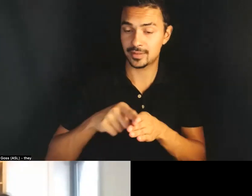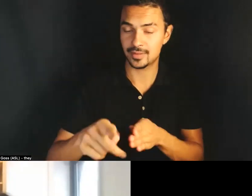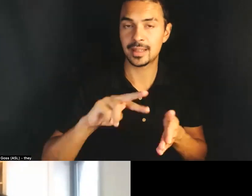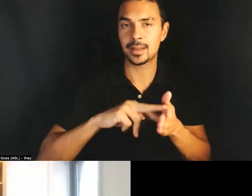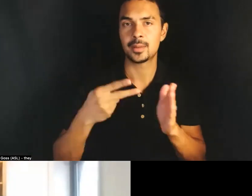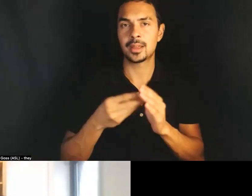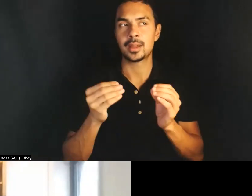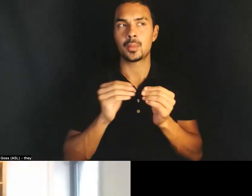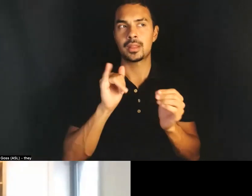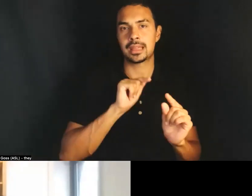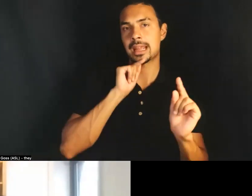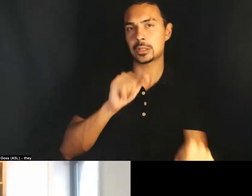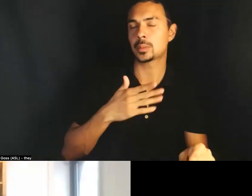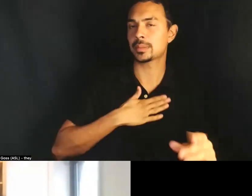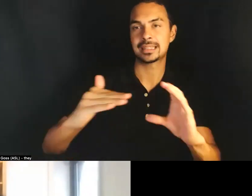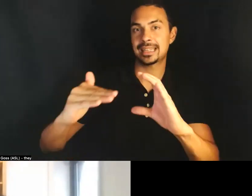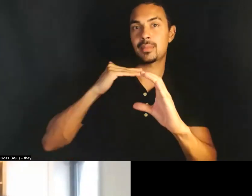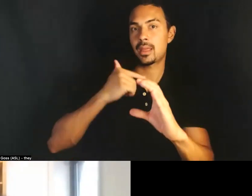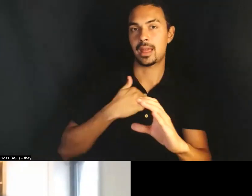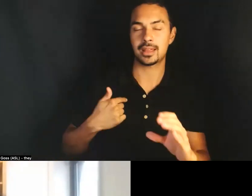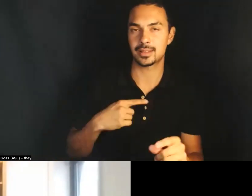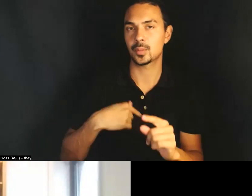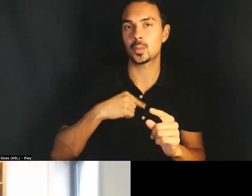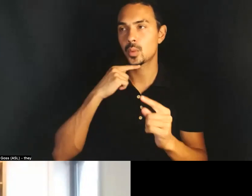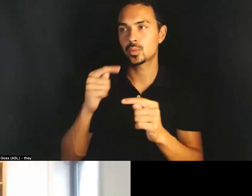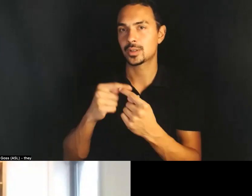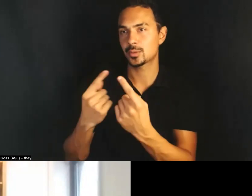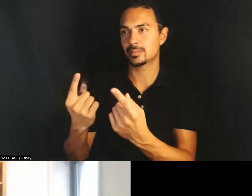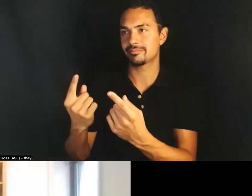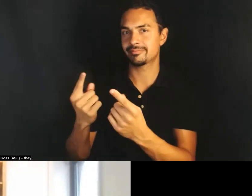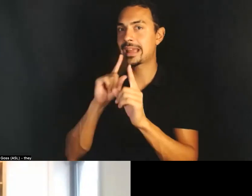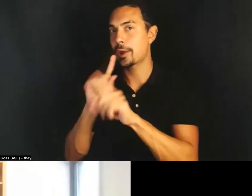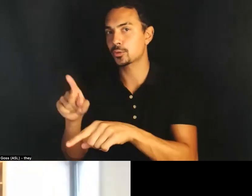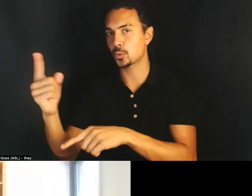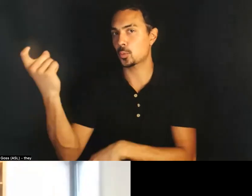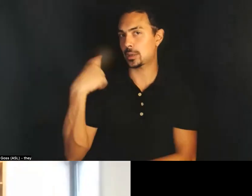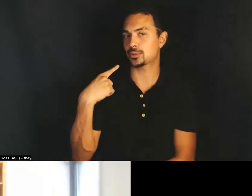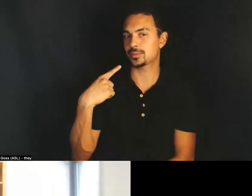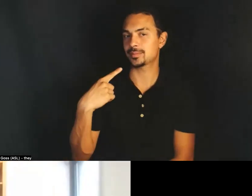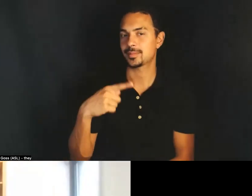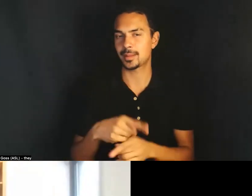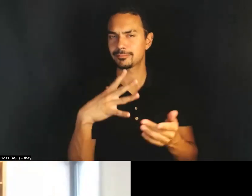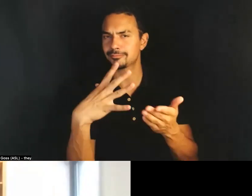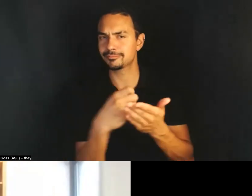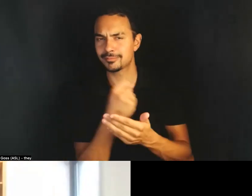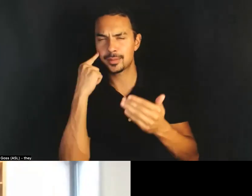have some useful insight. And if you feel your questions specifically need more of an answer, please email us! We